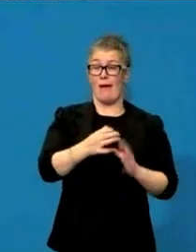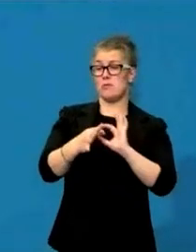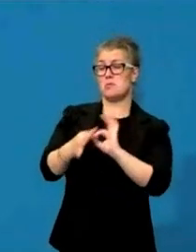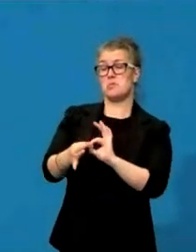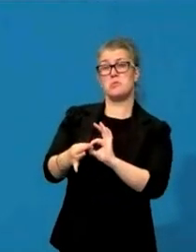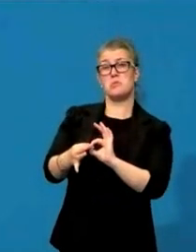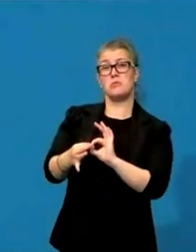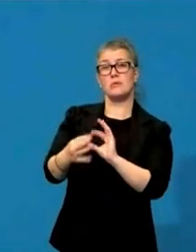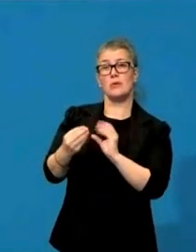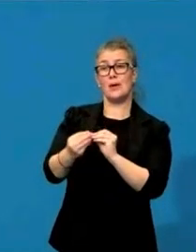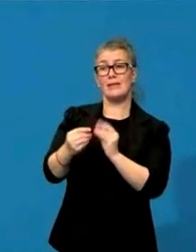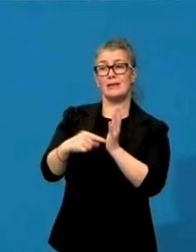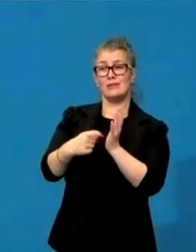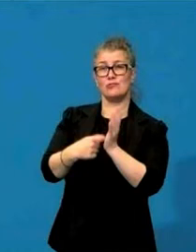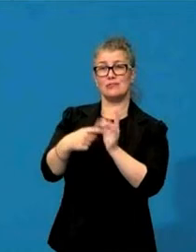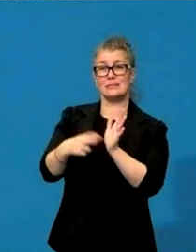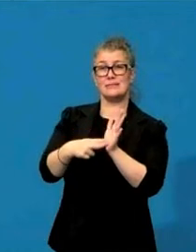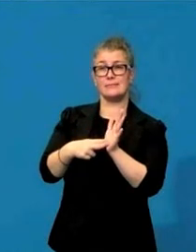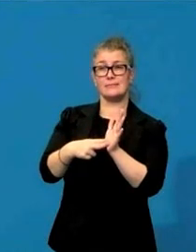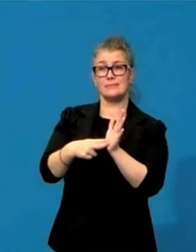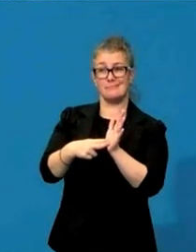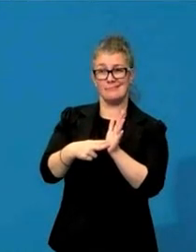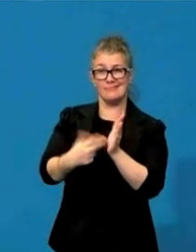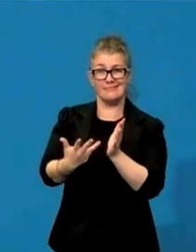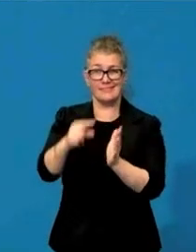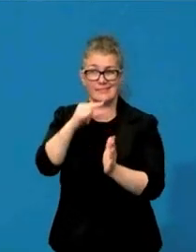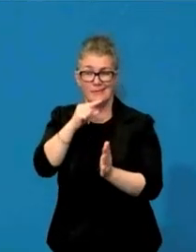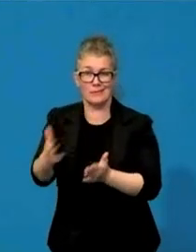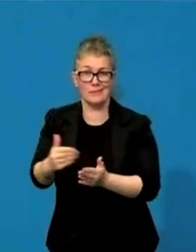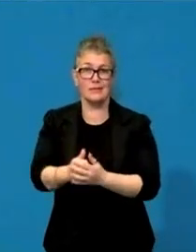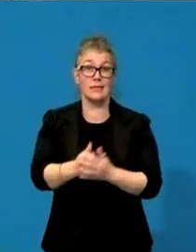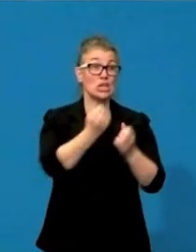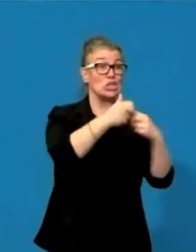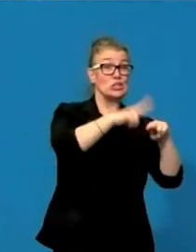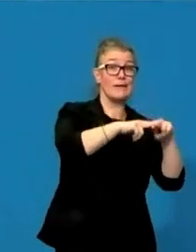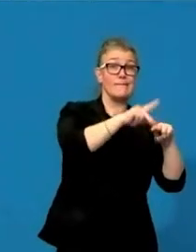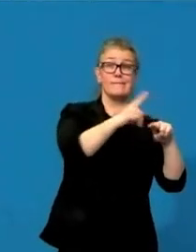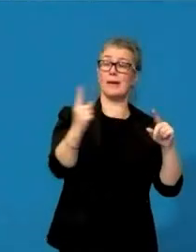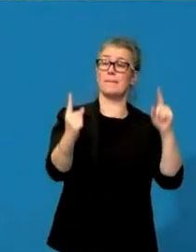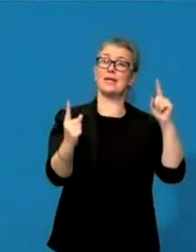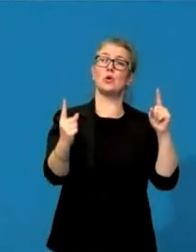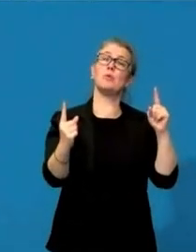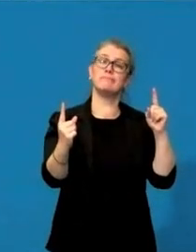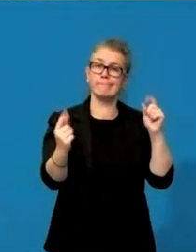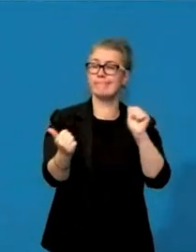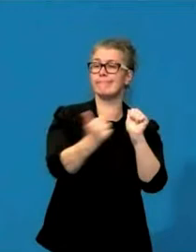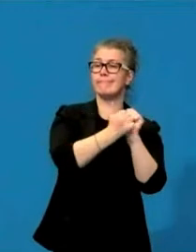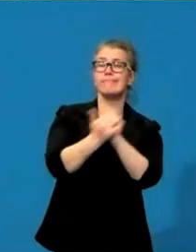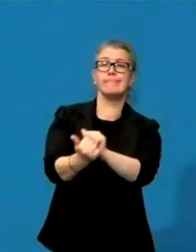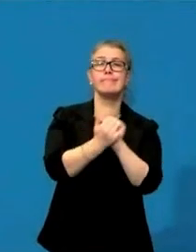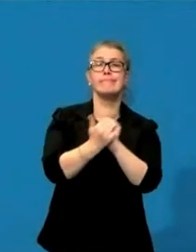son, we - Geoff was his mentor and all of those stuff - he's basically like his carer